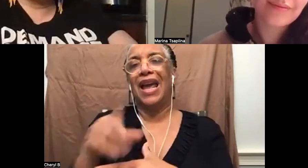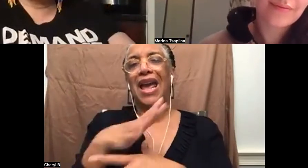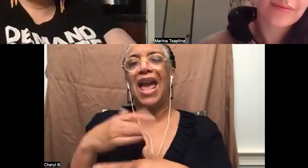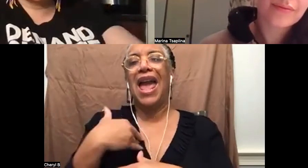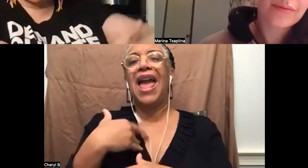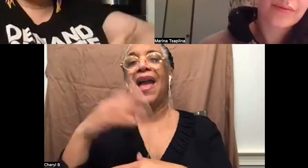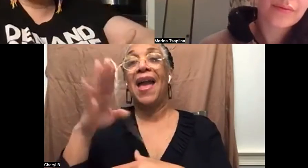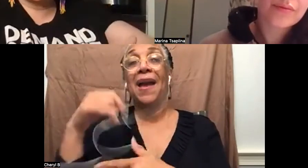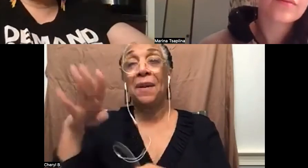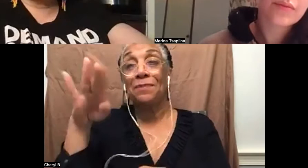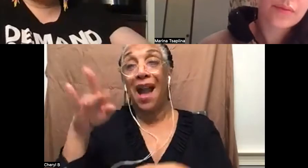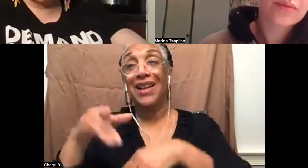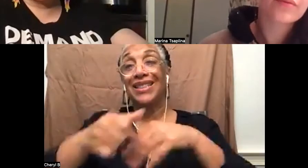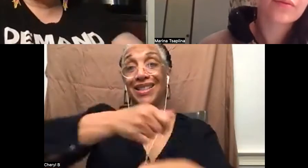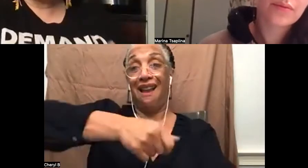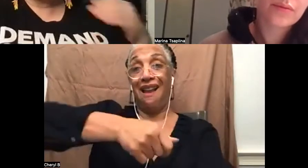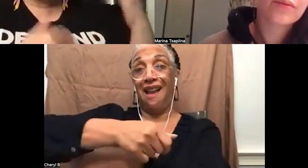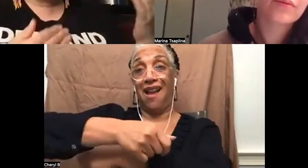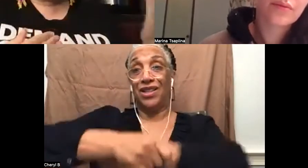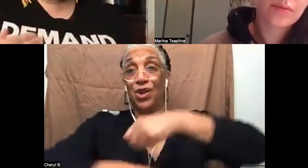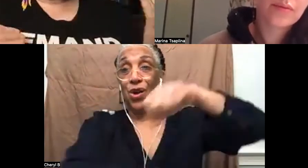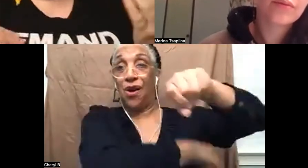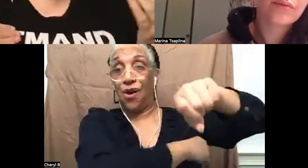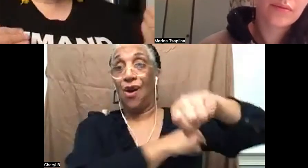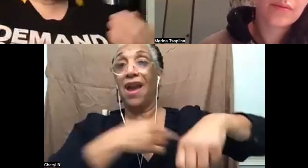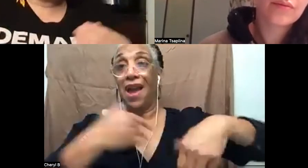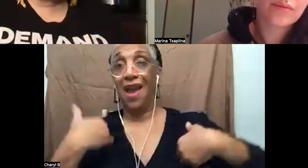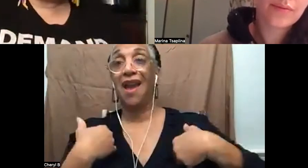who were in the PVC pipes. There are all these things that can be done to make